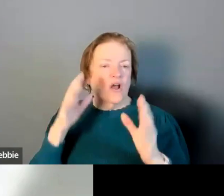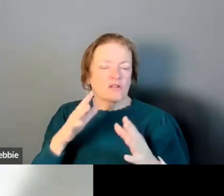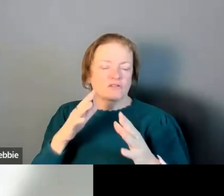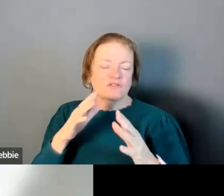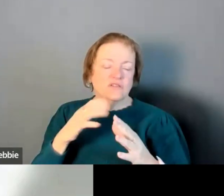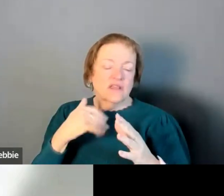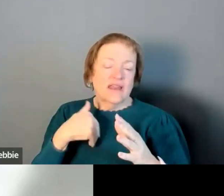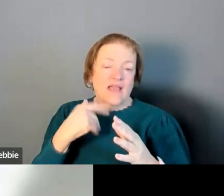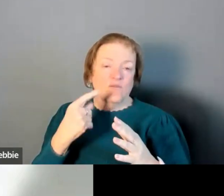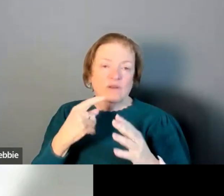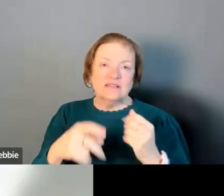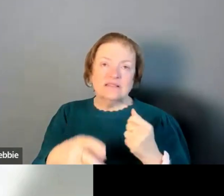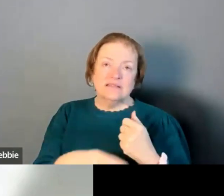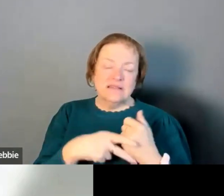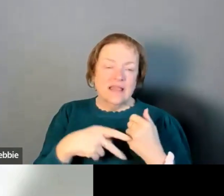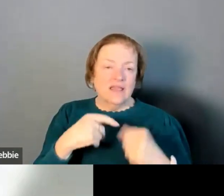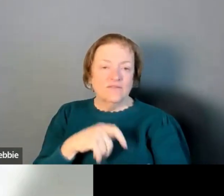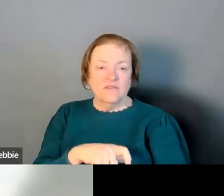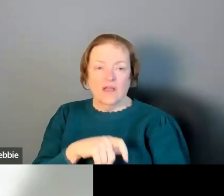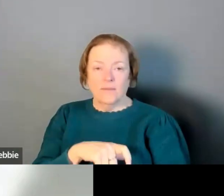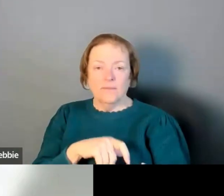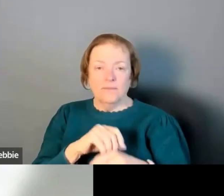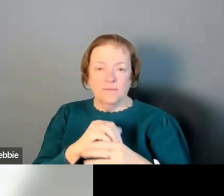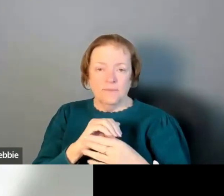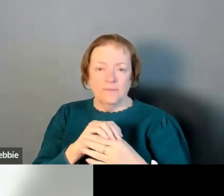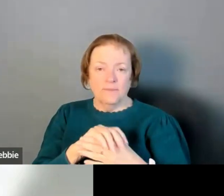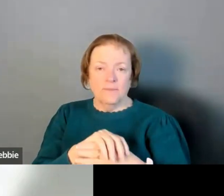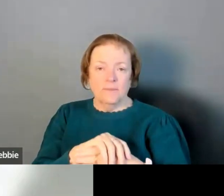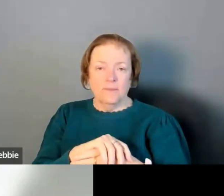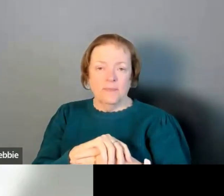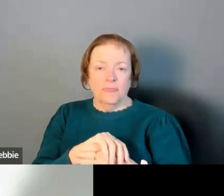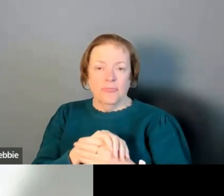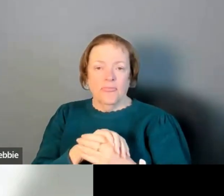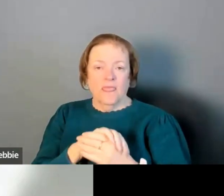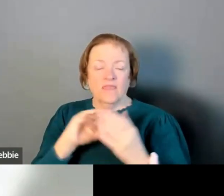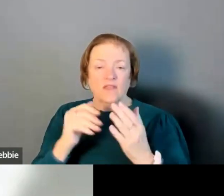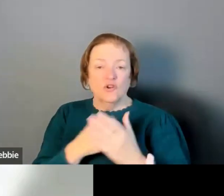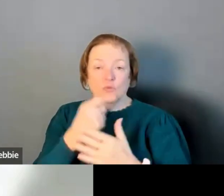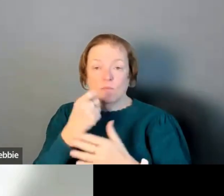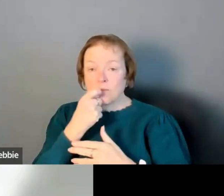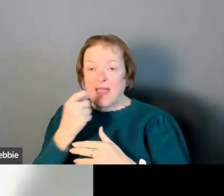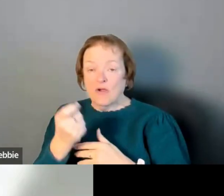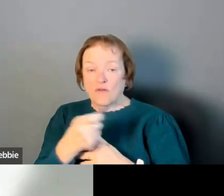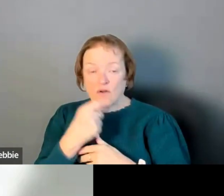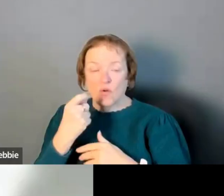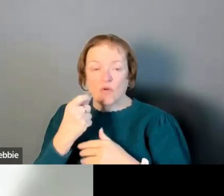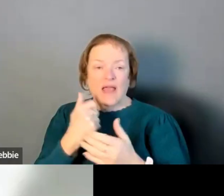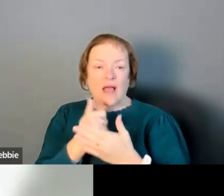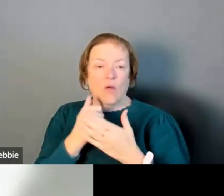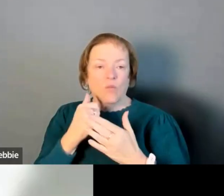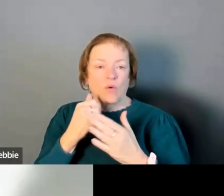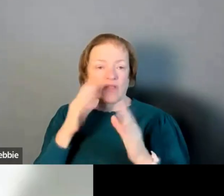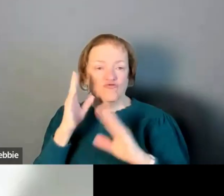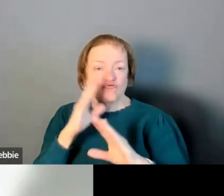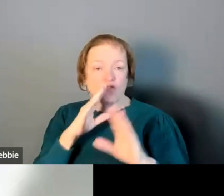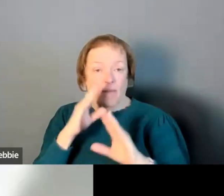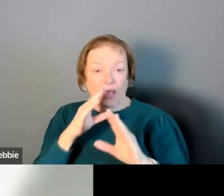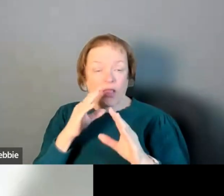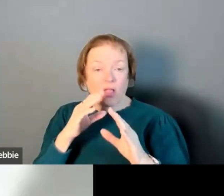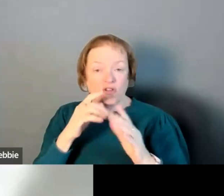There's so many new things to save time, like the new microphones can help you with troubleshooting or giving FM. This is definitely good for troubleshooting.